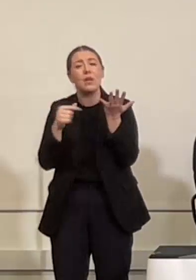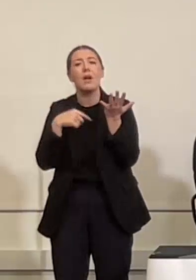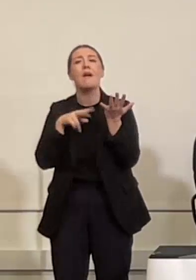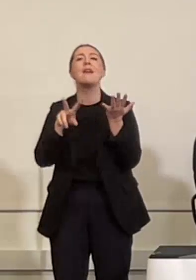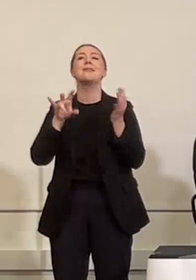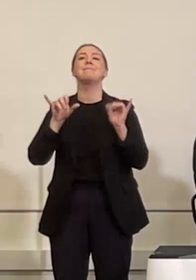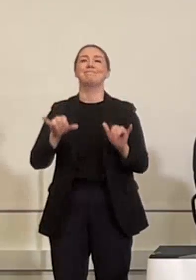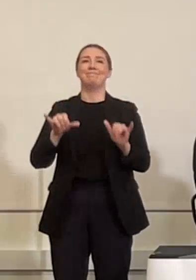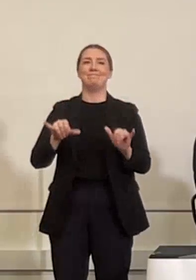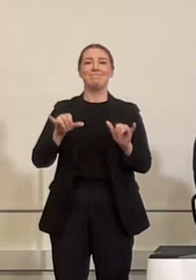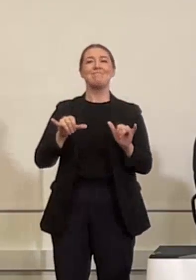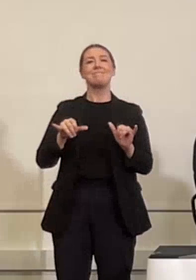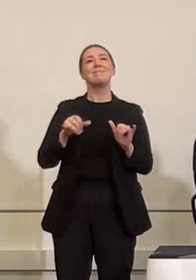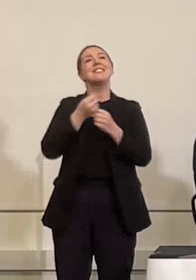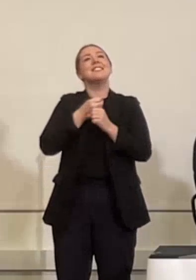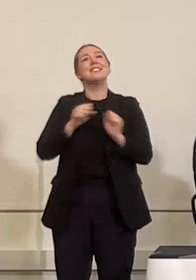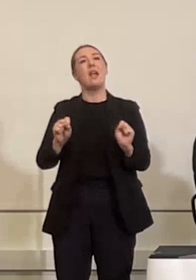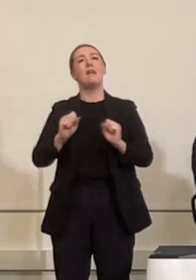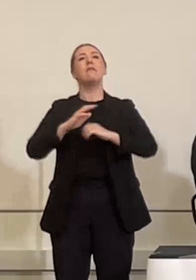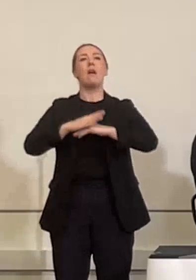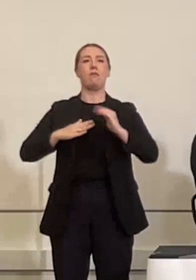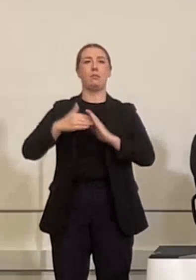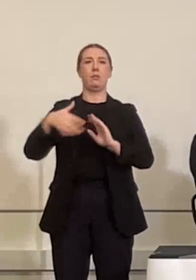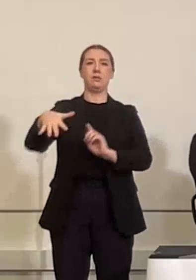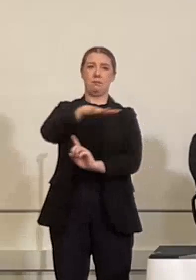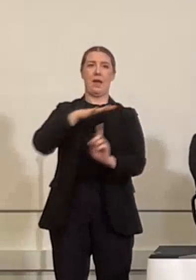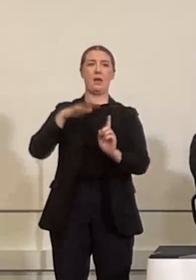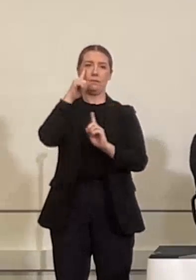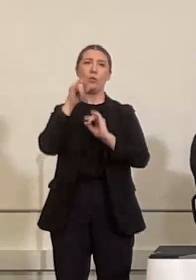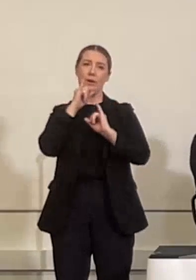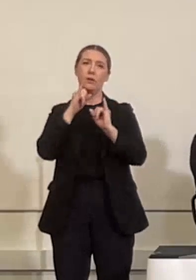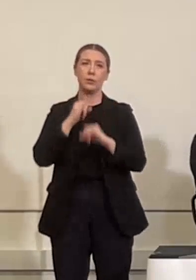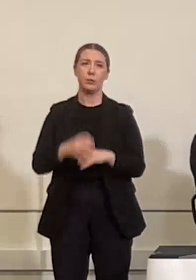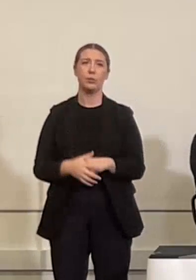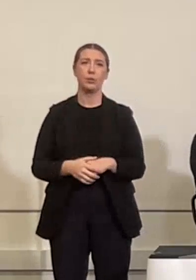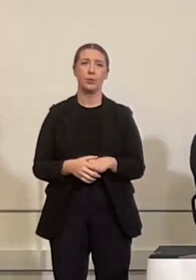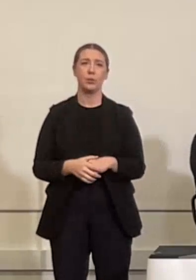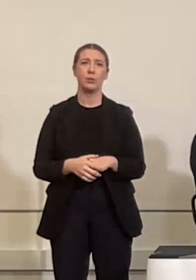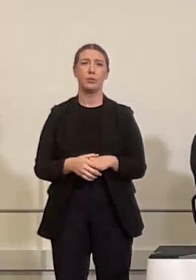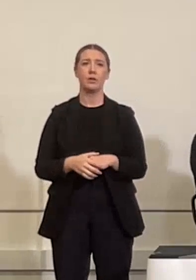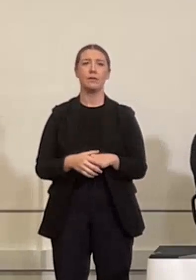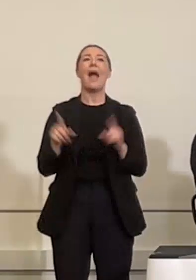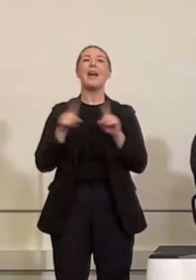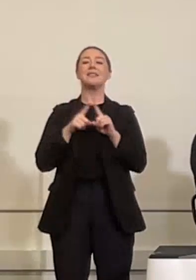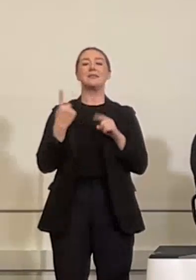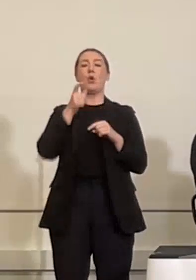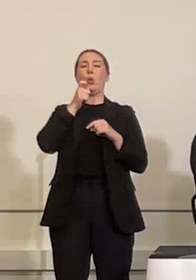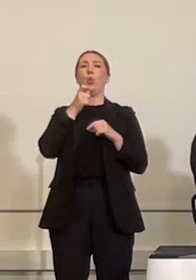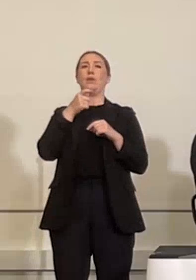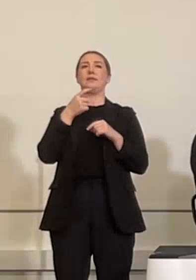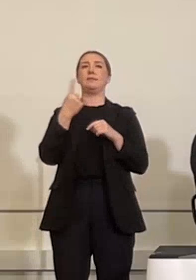was a safe, comfortable space to interview. As an interviewee, I think my answer would be you got to